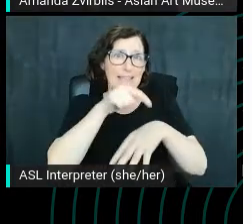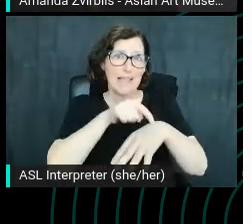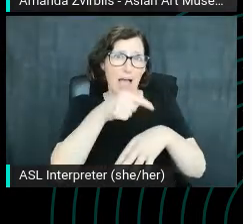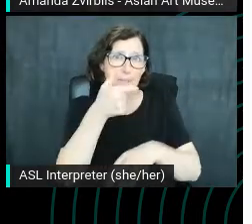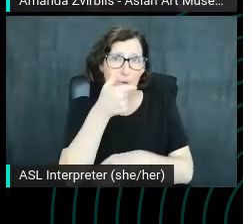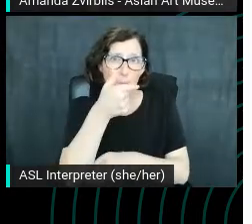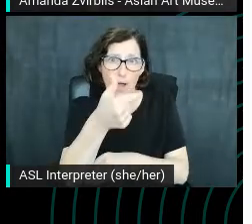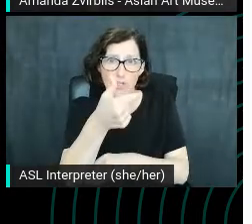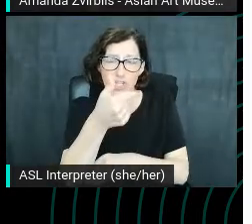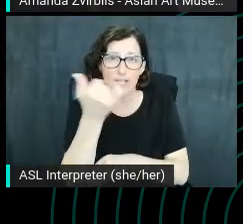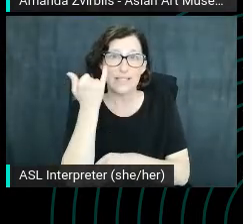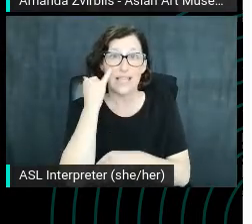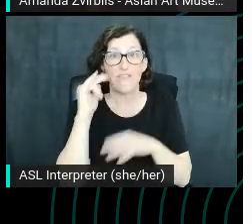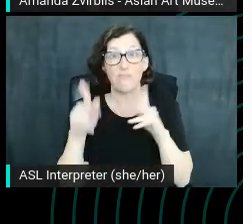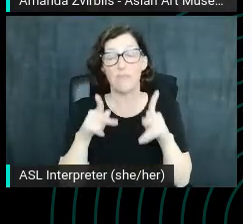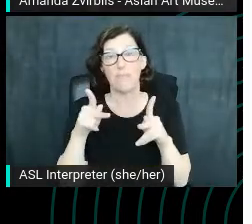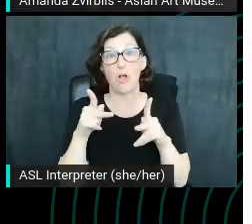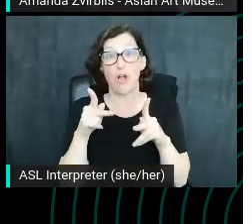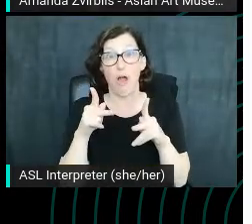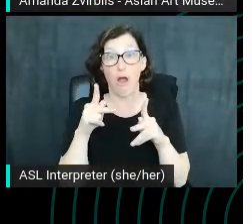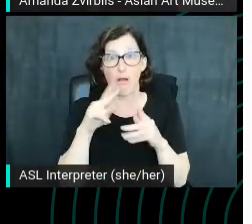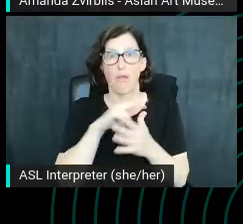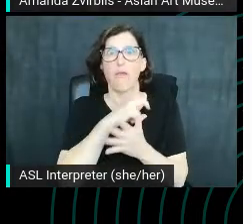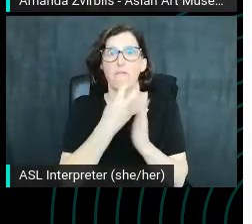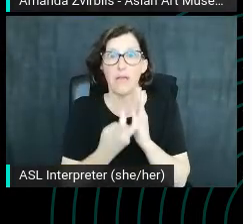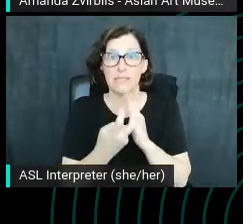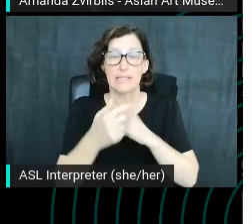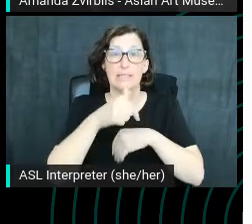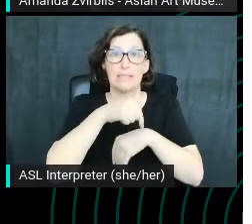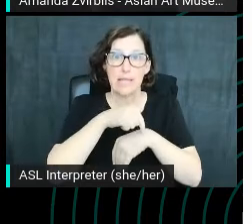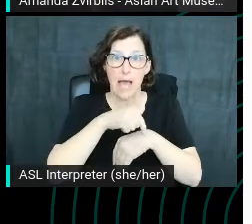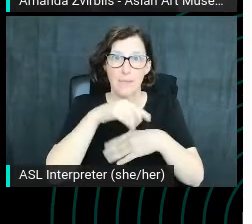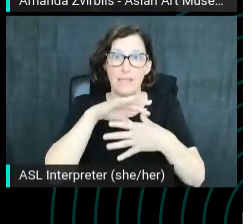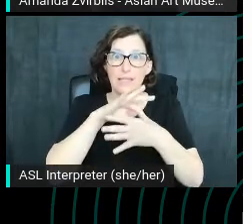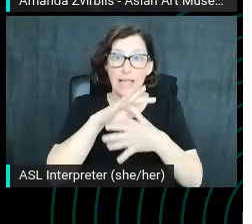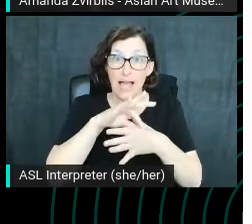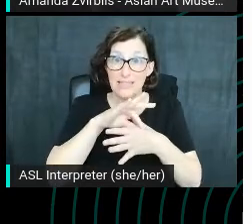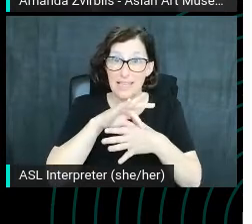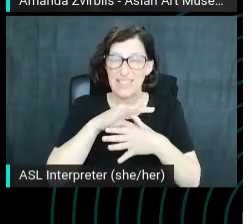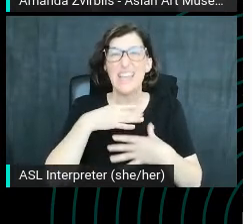because if people are investing time in our content, then their interest is growing.